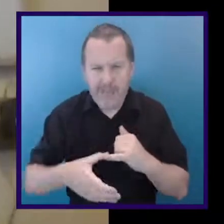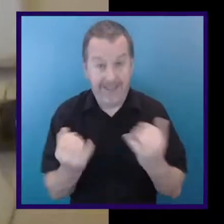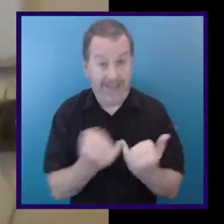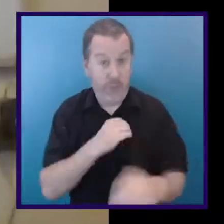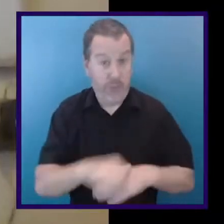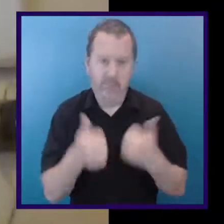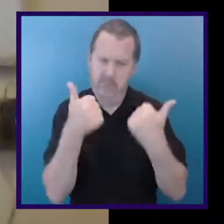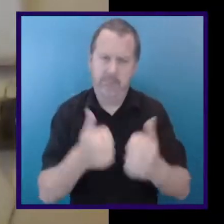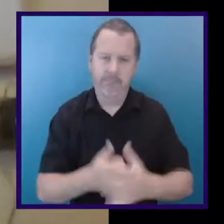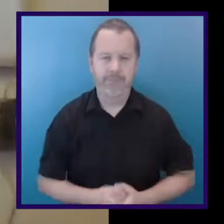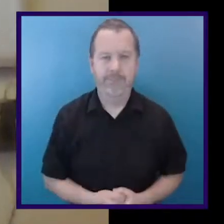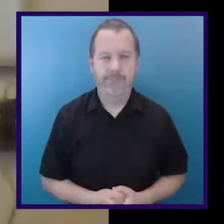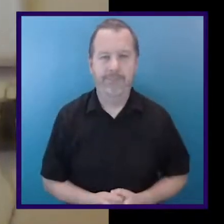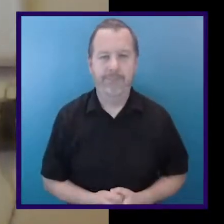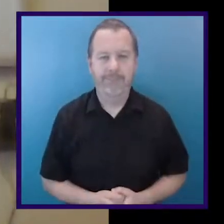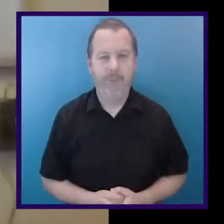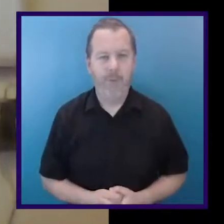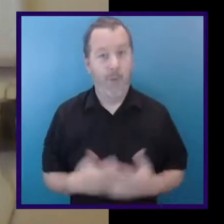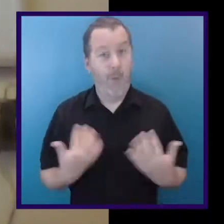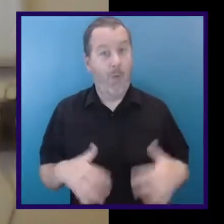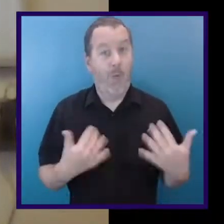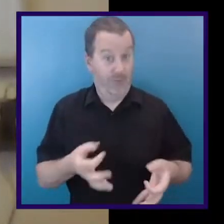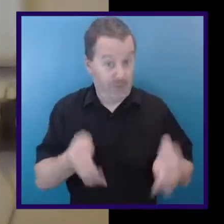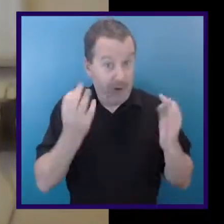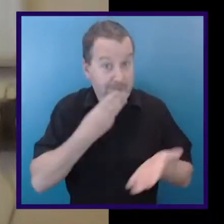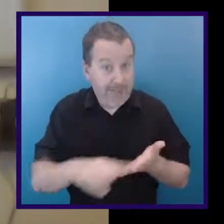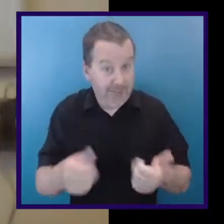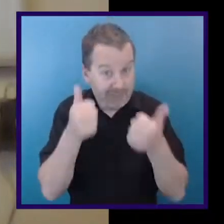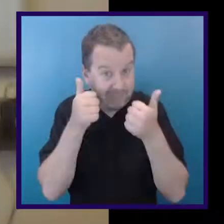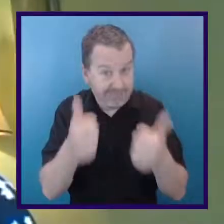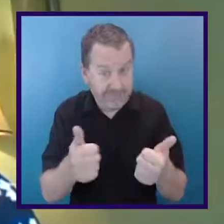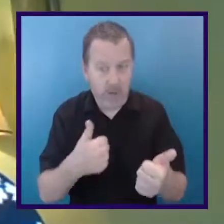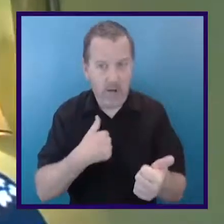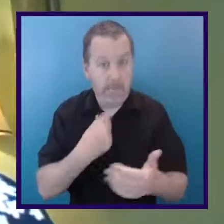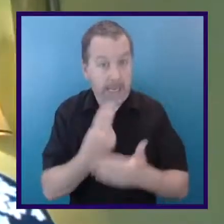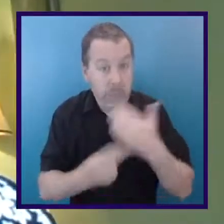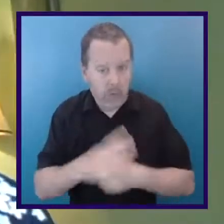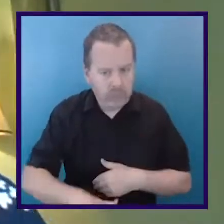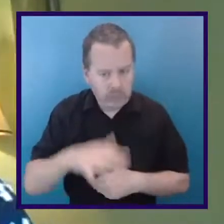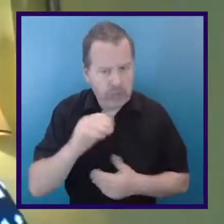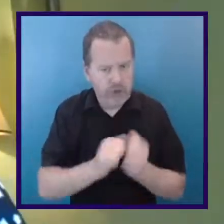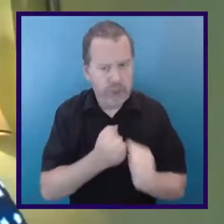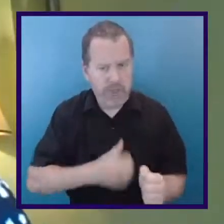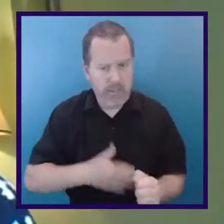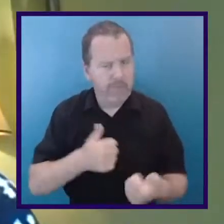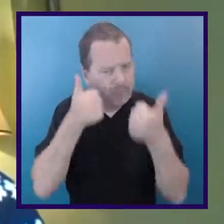just like this today. Well, that's quite a message. That's a great message isn't it? Being bilingual has changed your life.